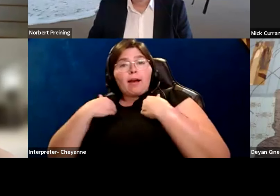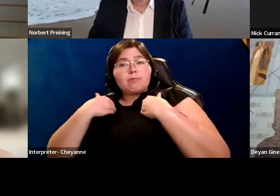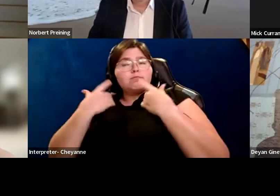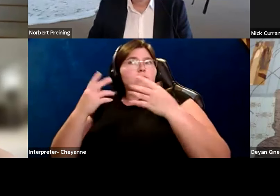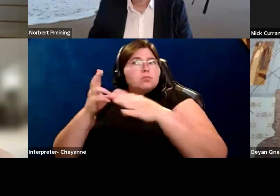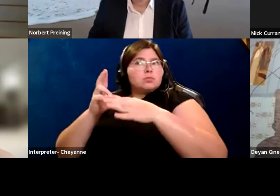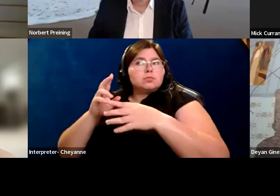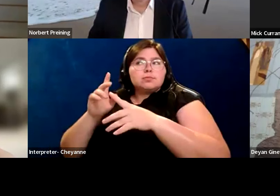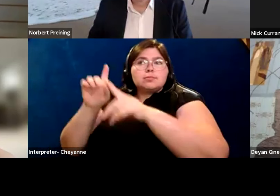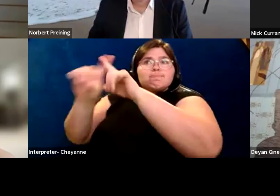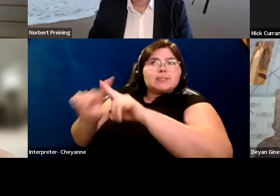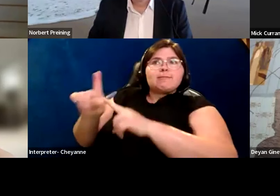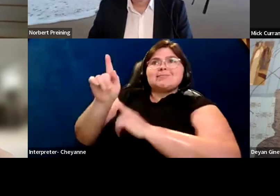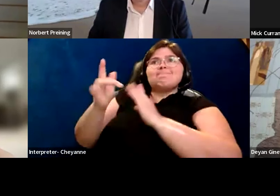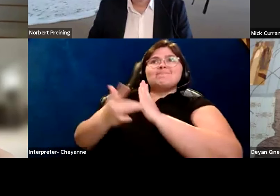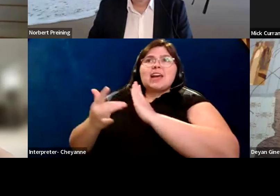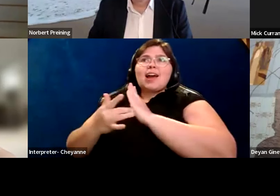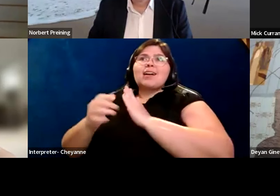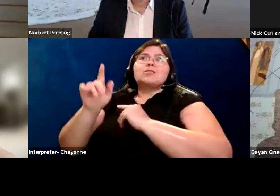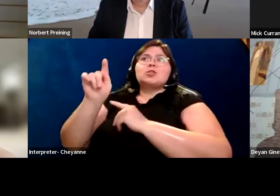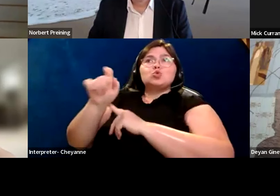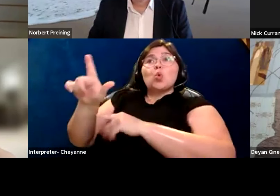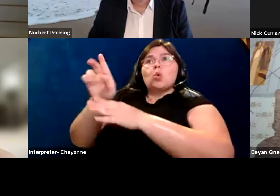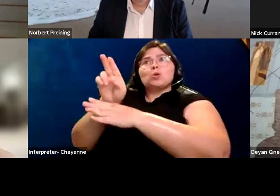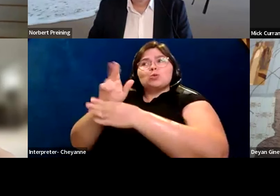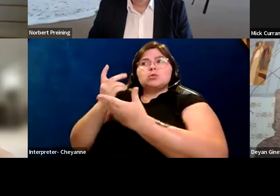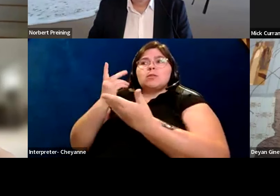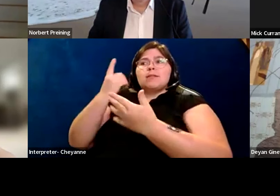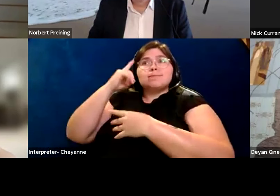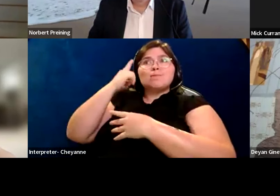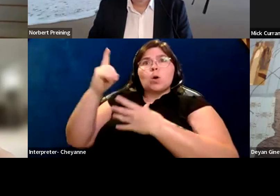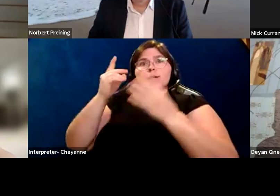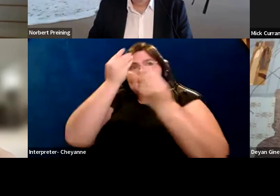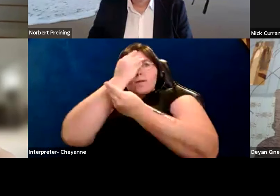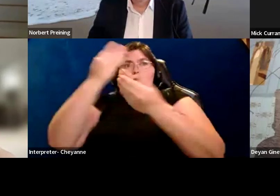to help their access to information or interact with the world.